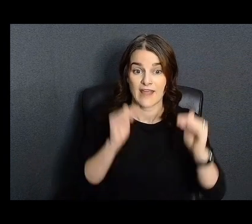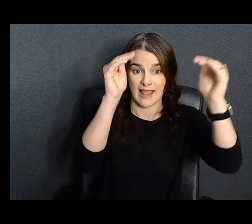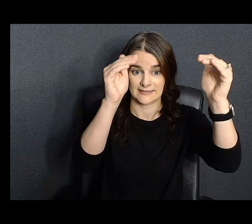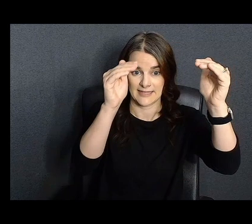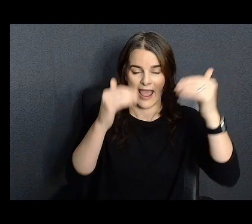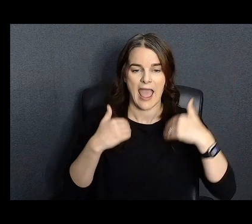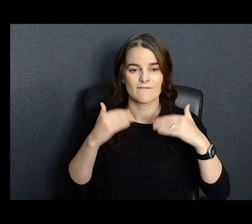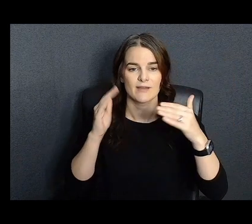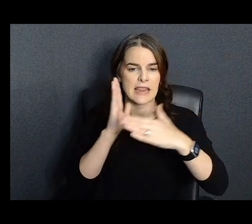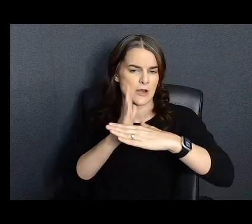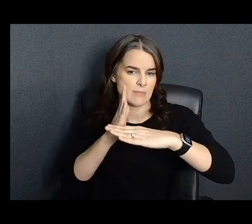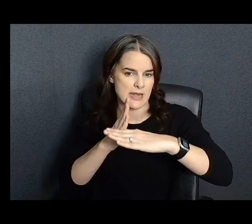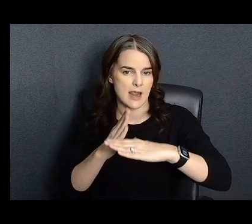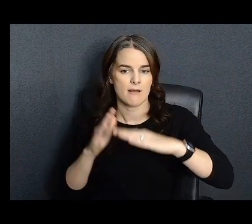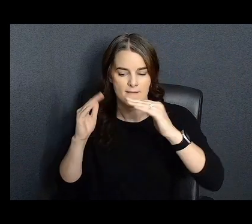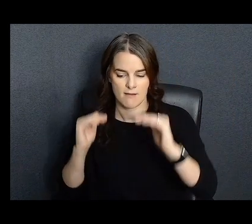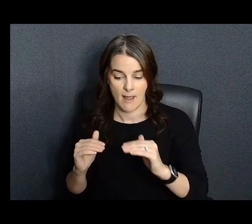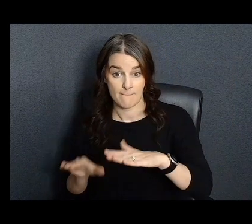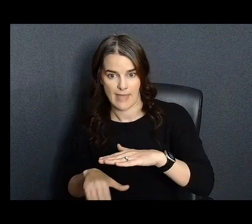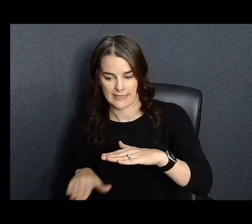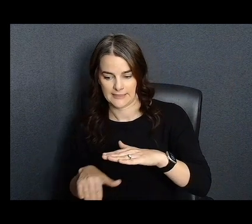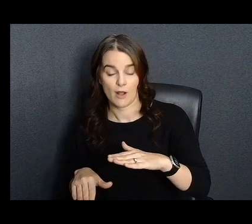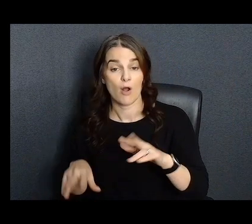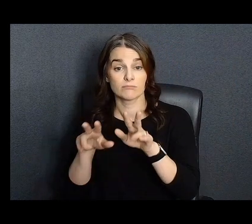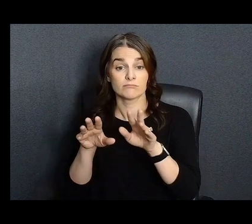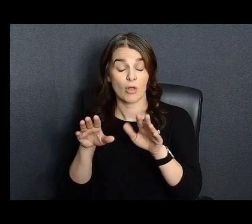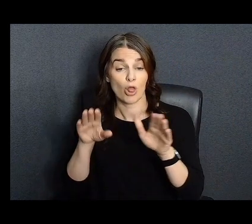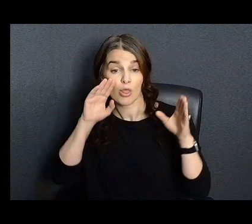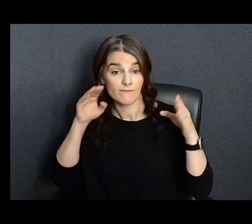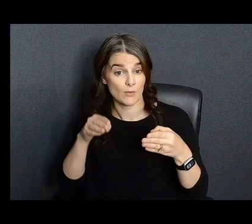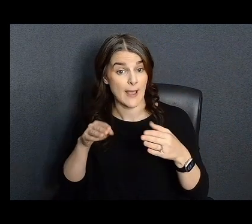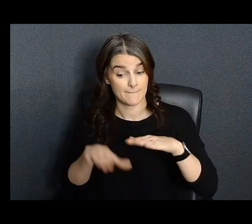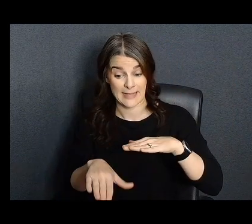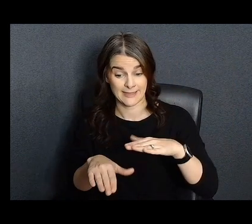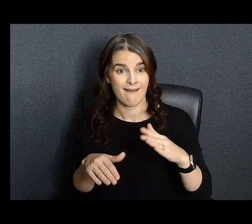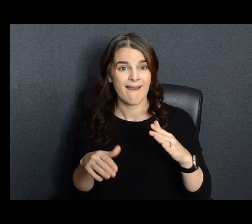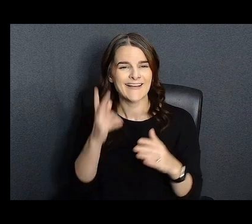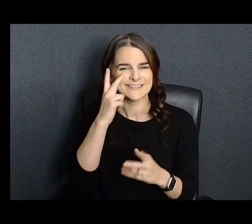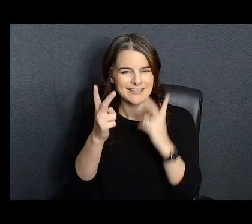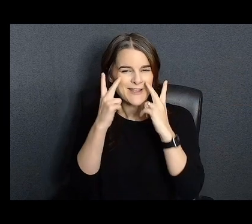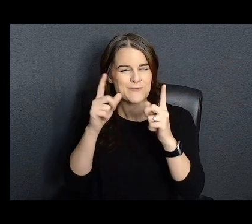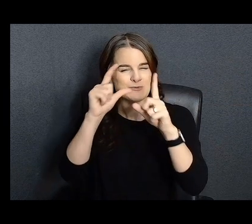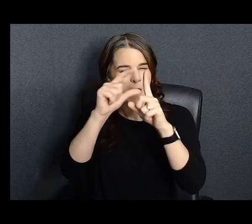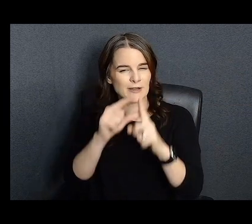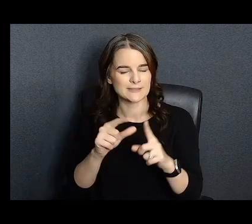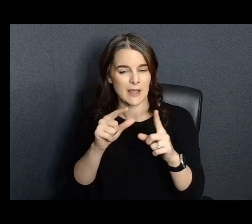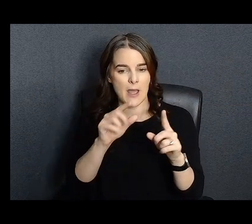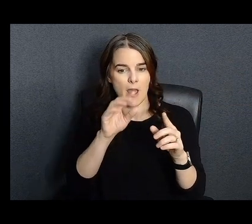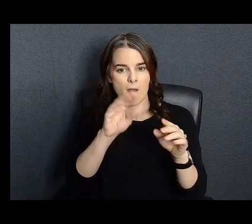So if I click on Basic, this simplified my screen a little bit and took some of those words and moved them into folders.